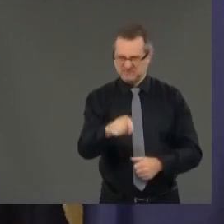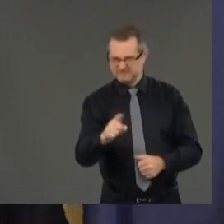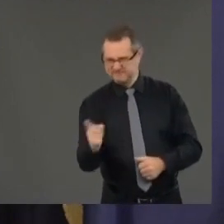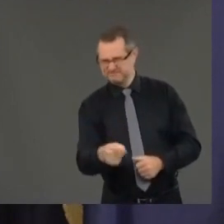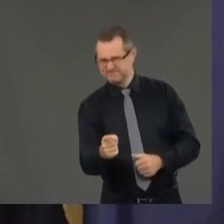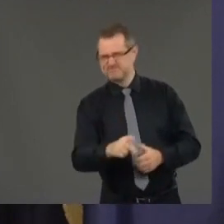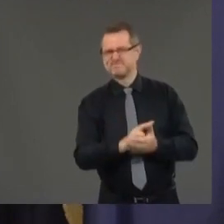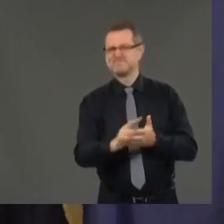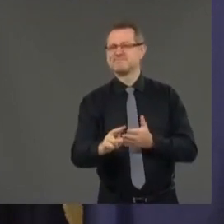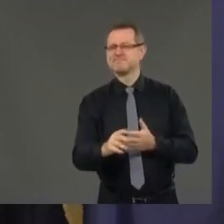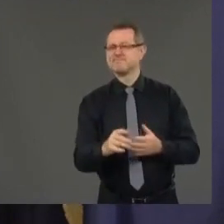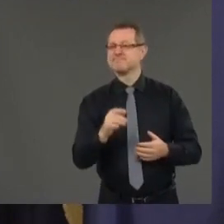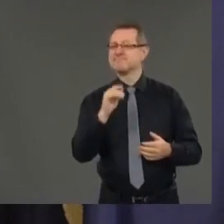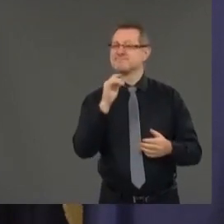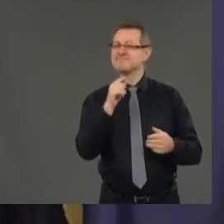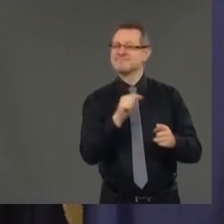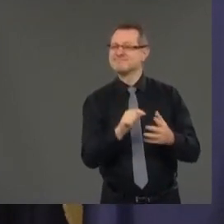AND WE ARE GOING TO BE AGGRESSIVE ABOUT ENFORCEMENT.